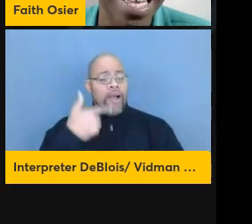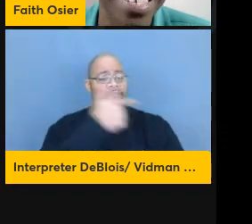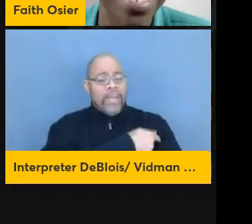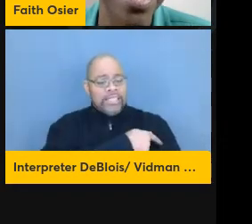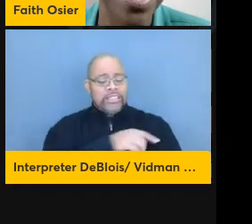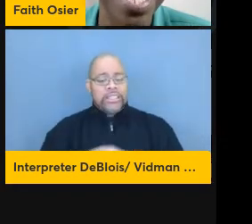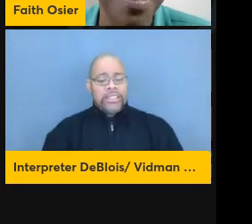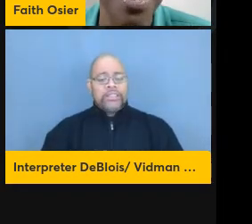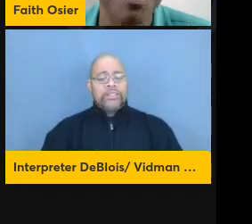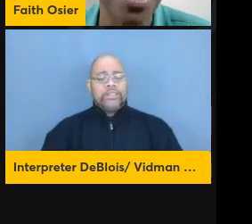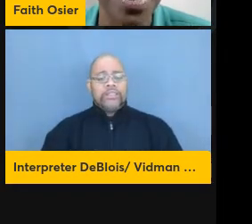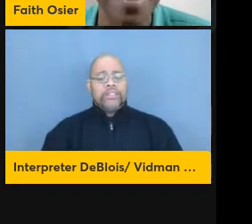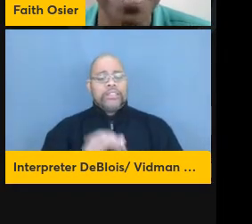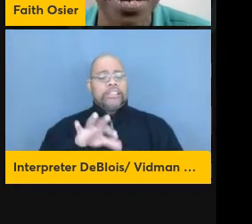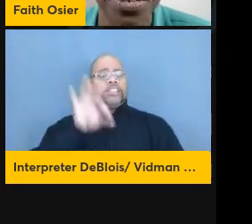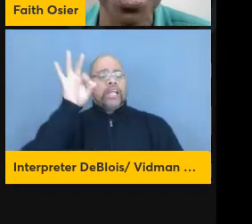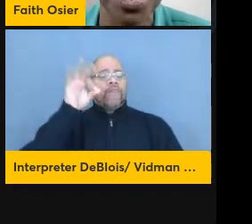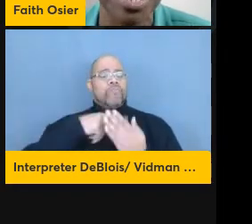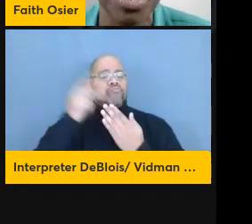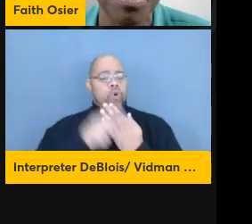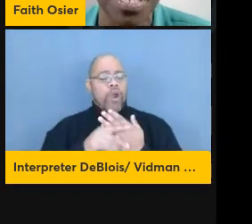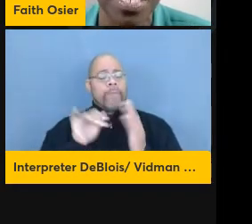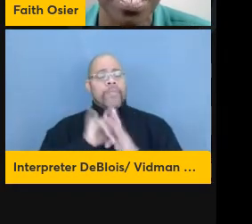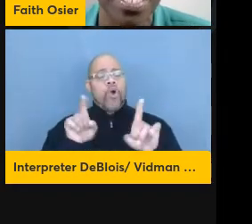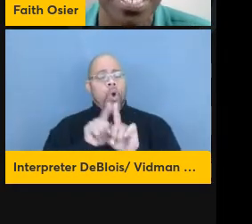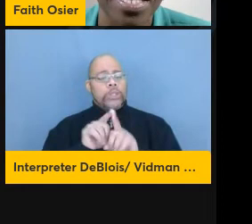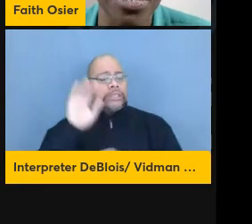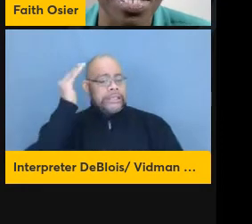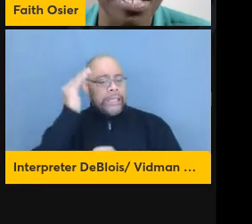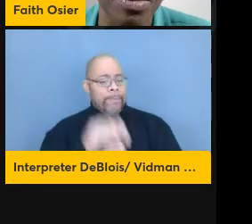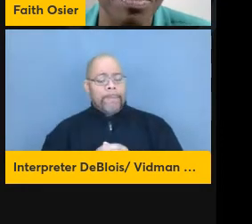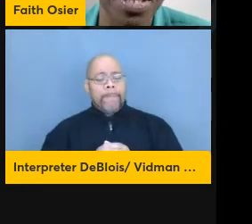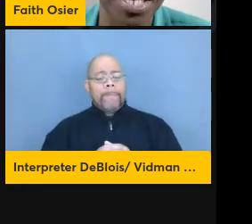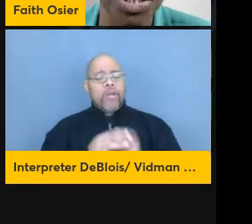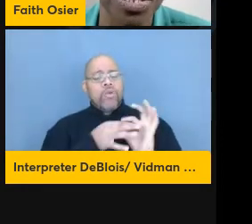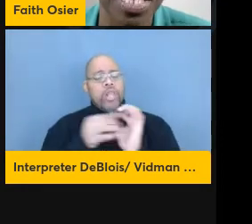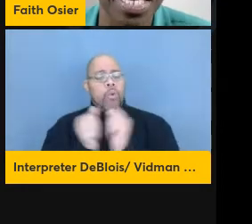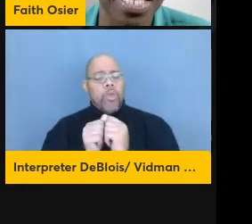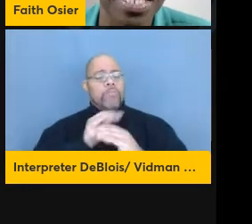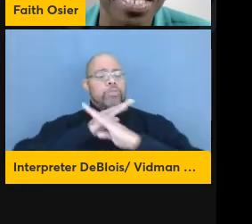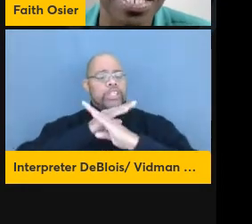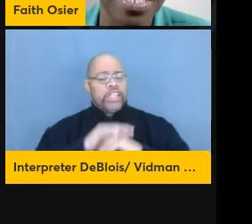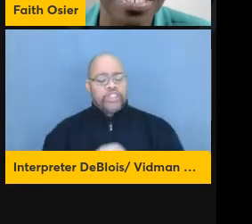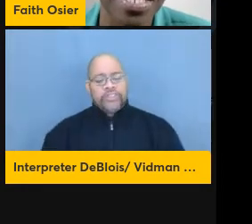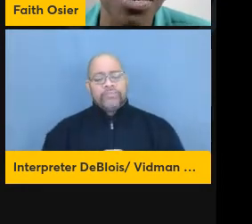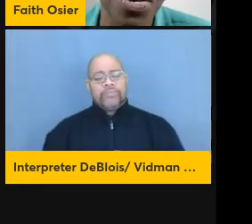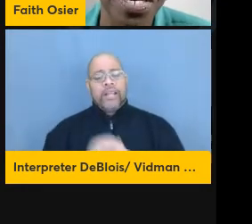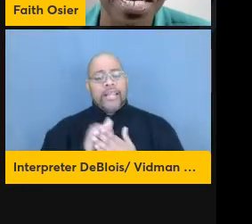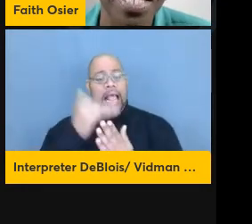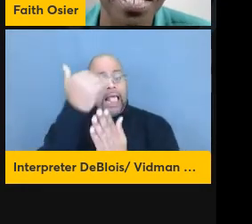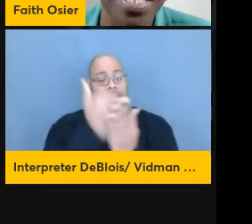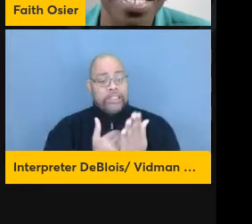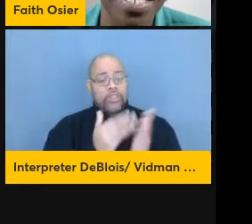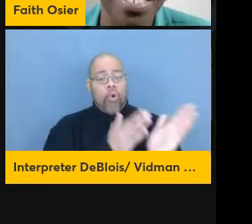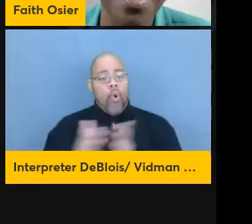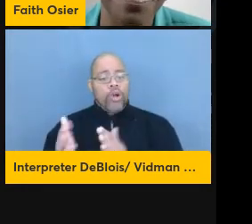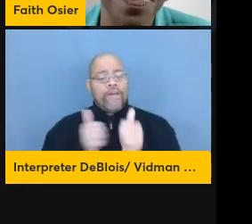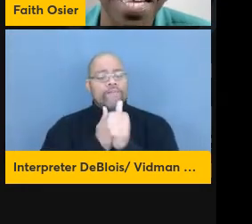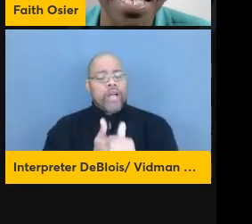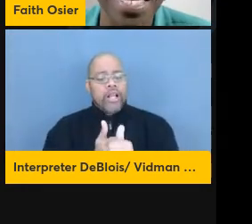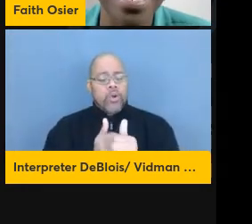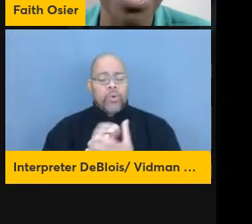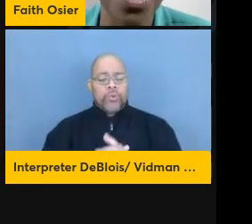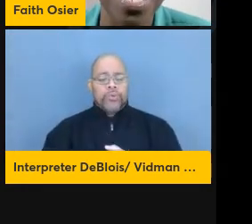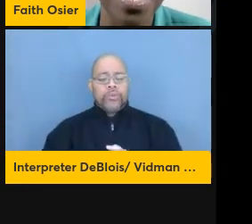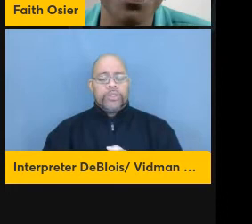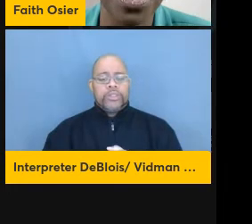candidate discovery program that also seemed to be associated with protection. This list is organized in ascending order for